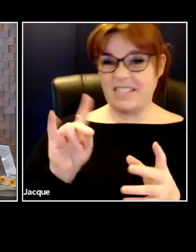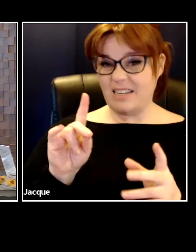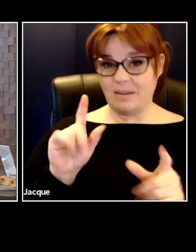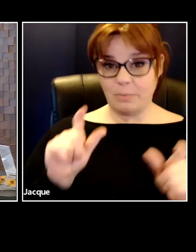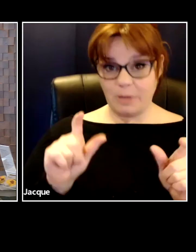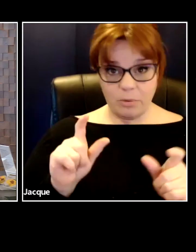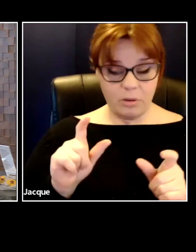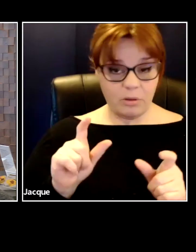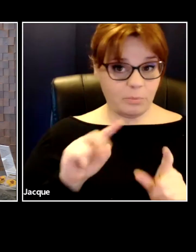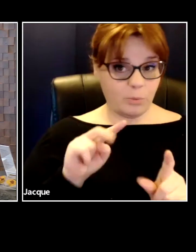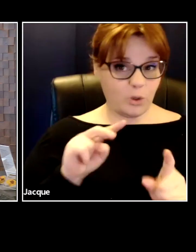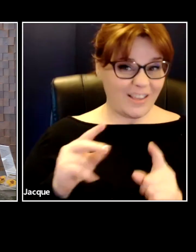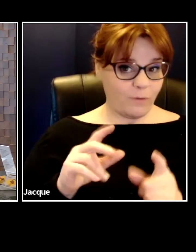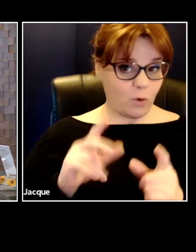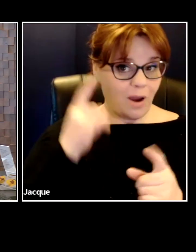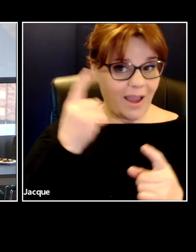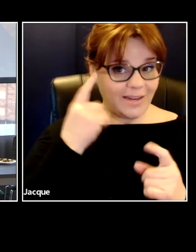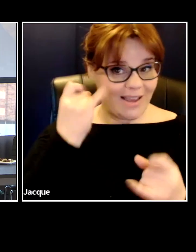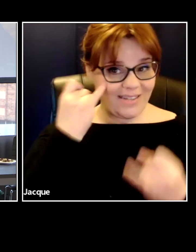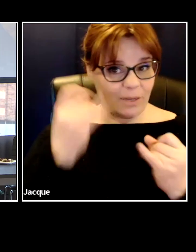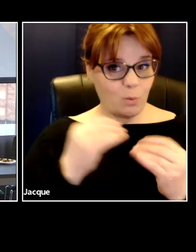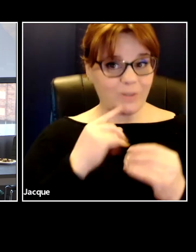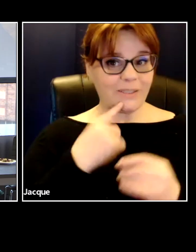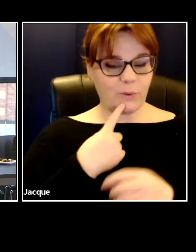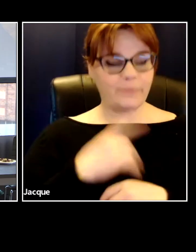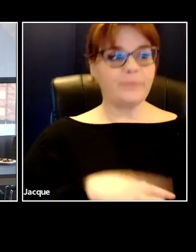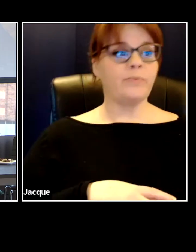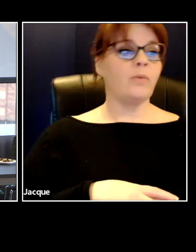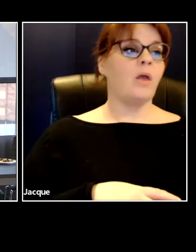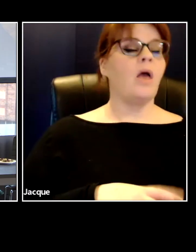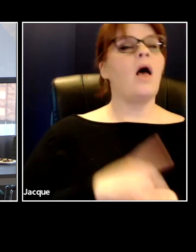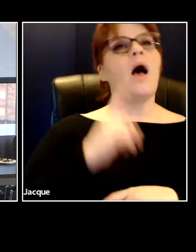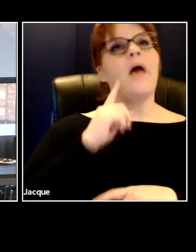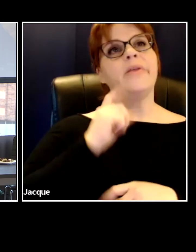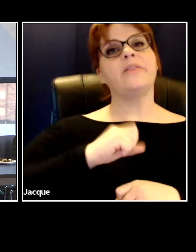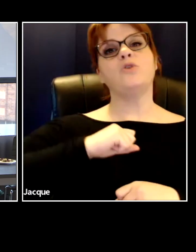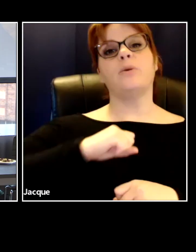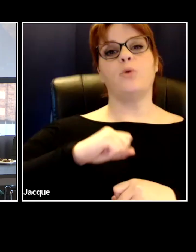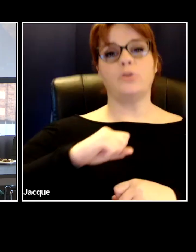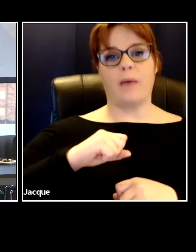something like that? I definitely think there's been sort of a push back around initially, right?